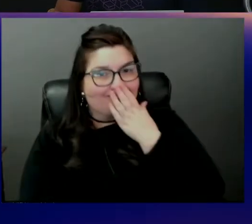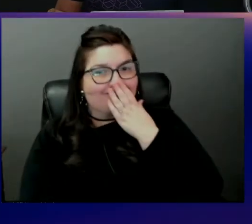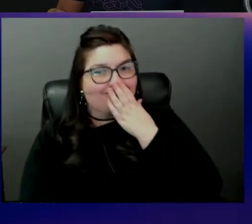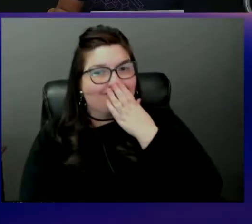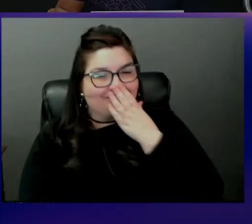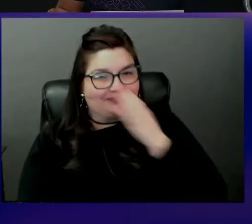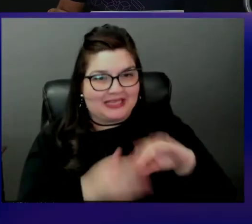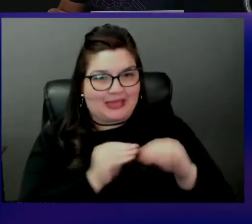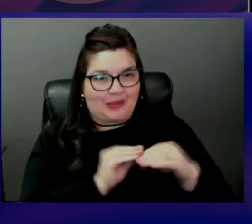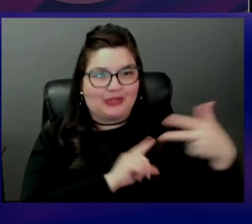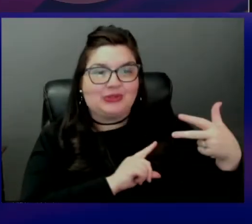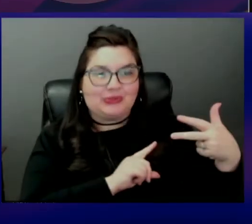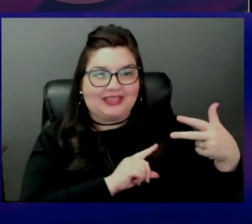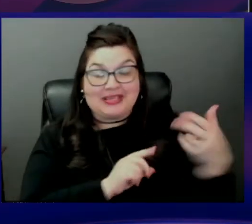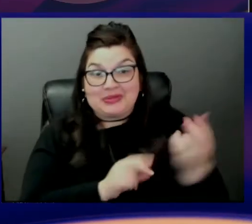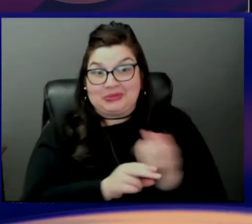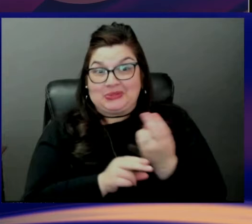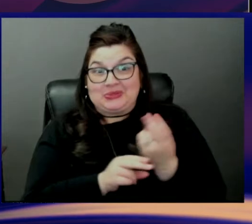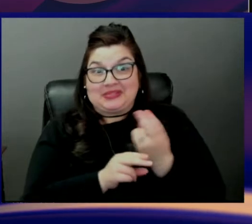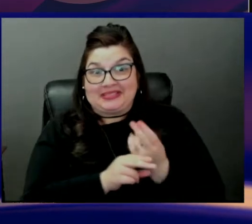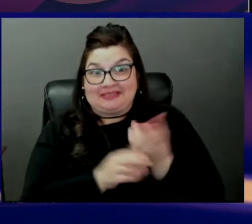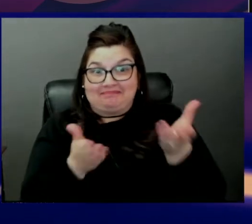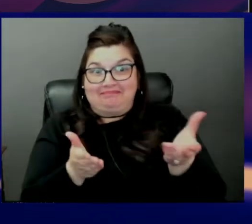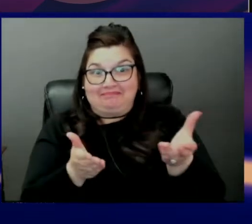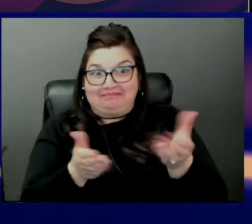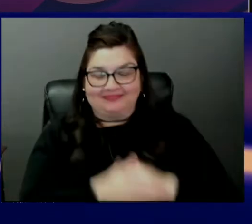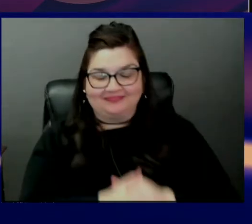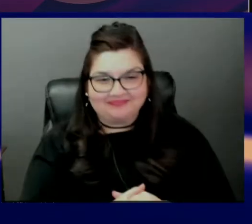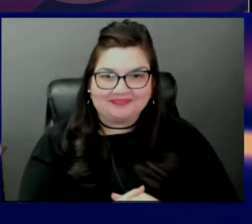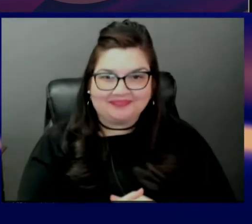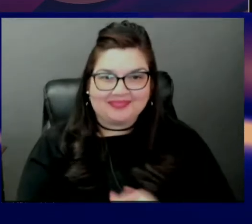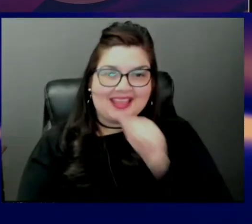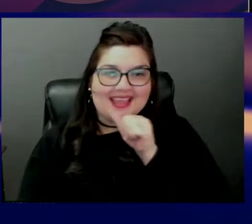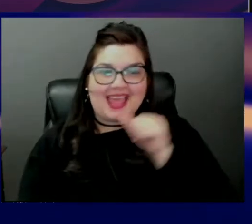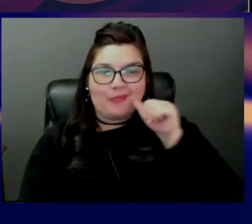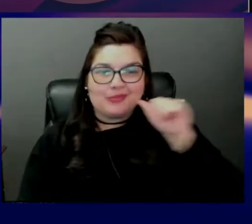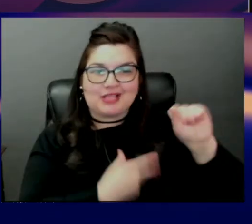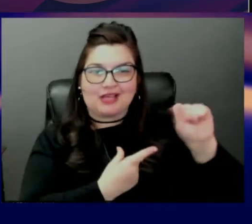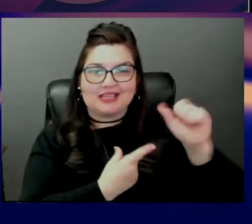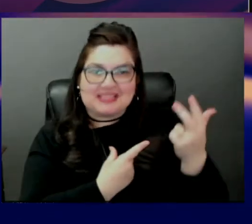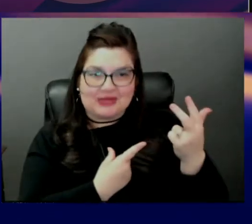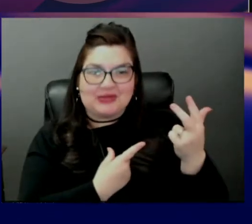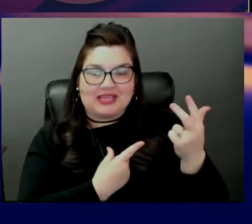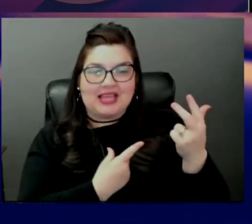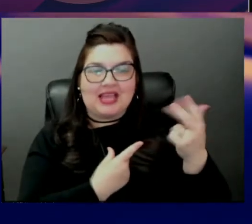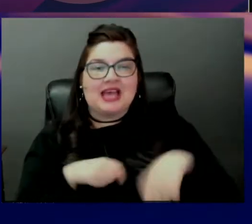So we're actually using Amazon S3, our simple storage service with CloudFront.